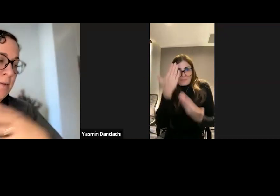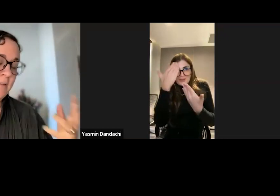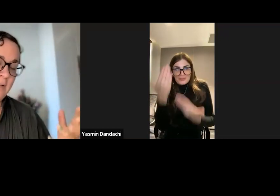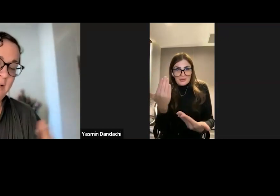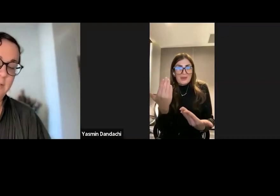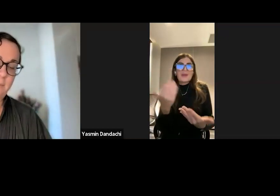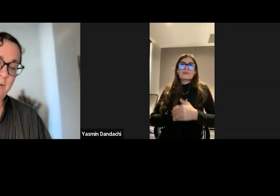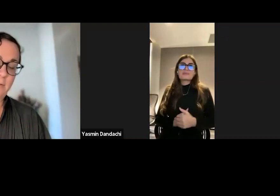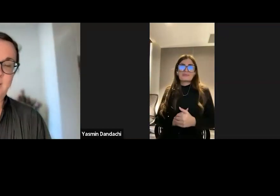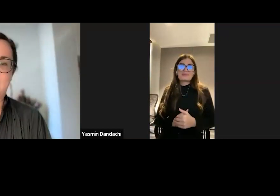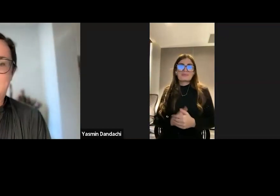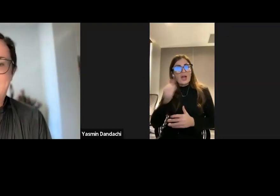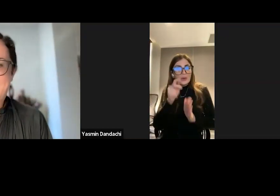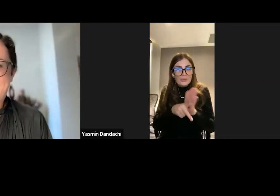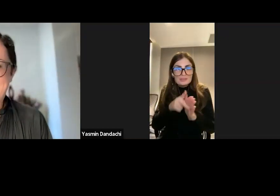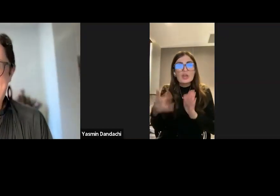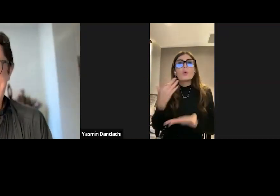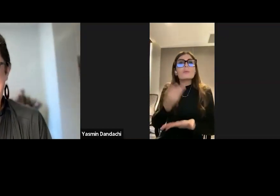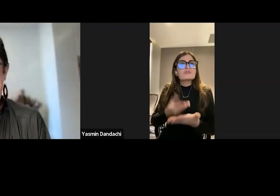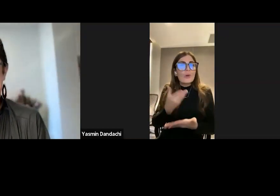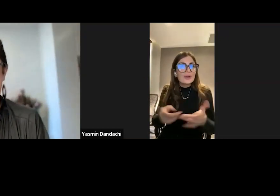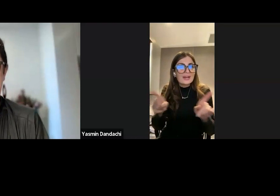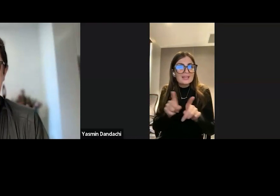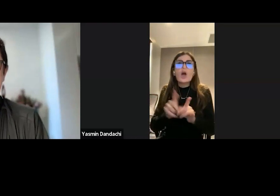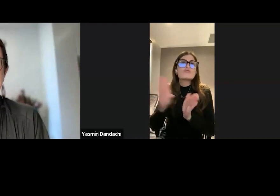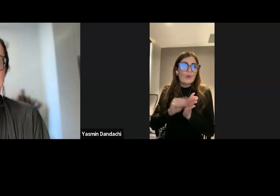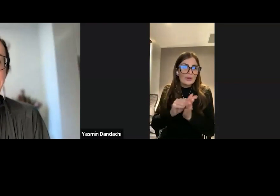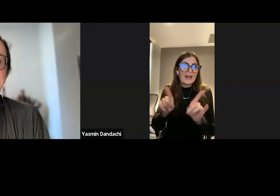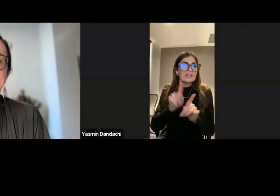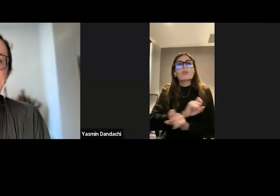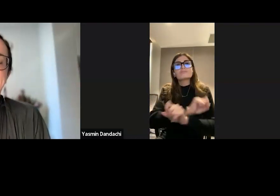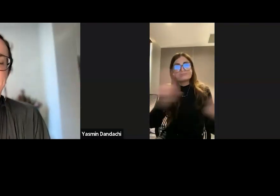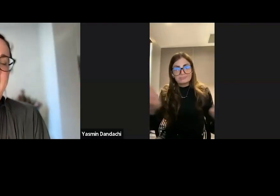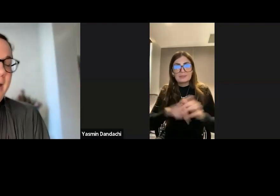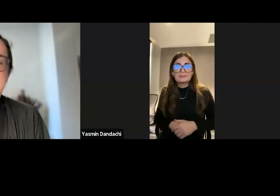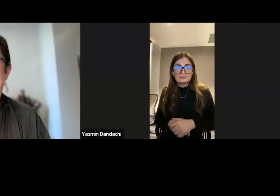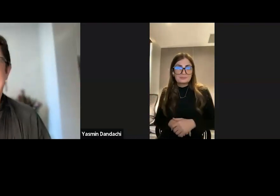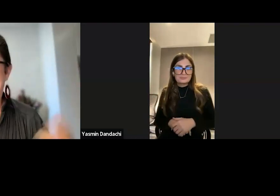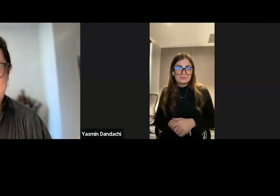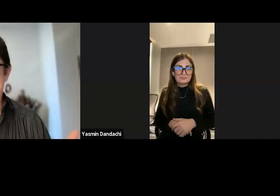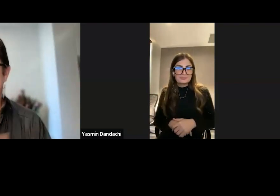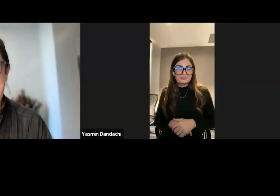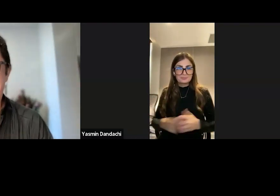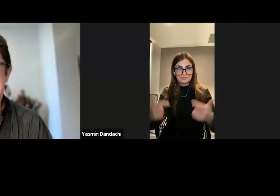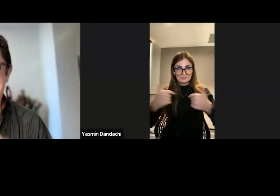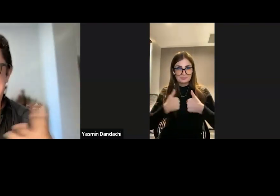And I know this video is gonna be recorded and go a lot further as well. I am, as always, never more aware than